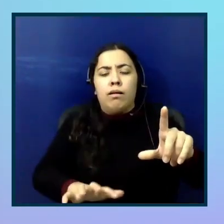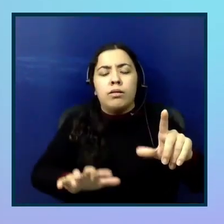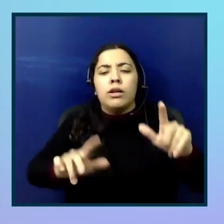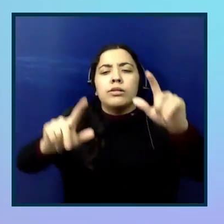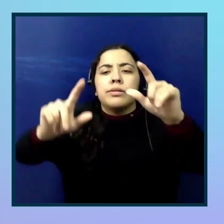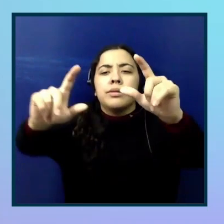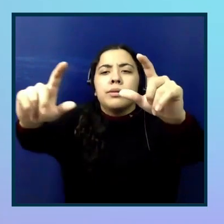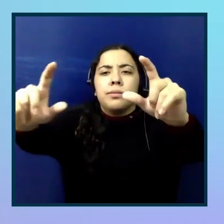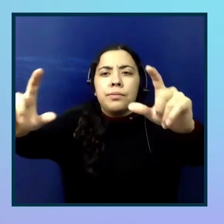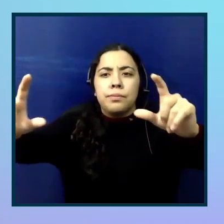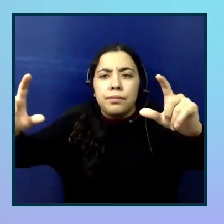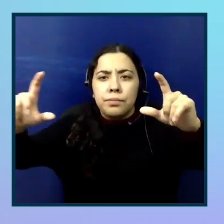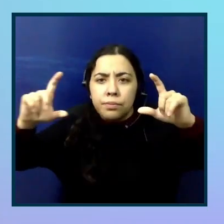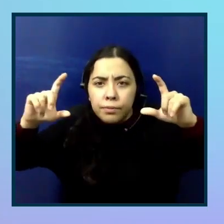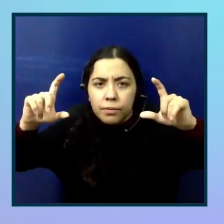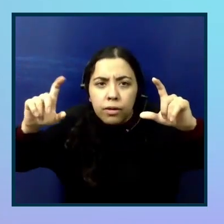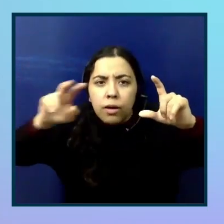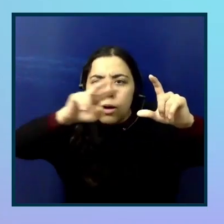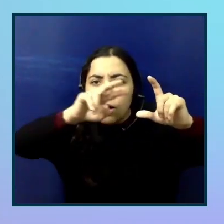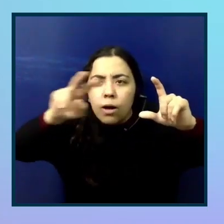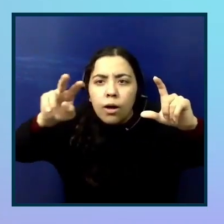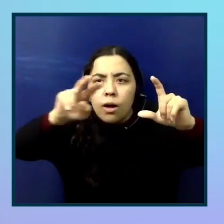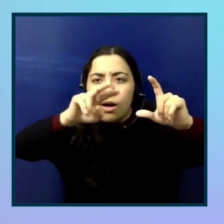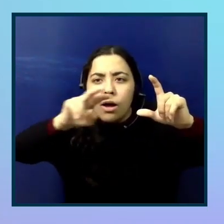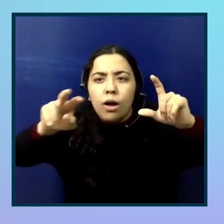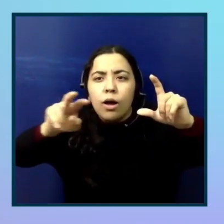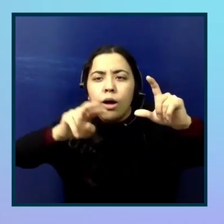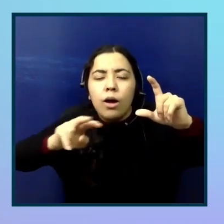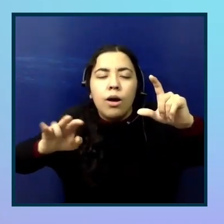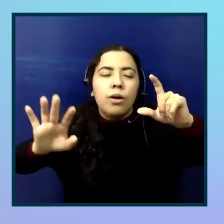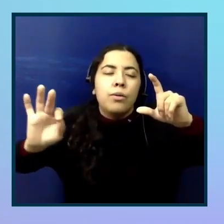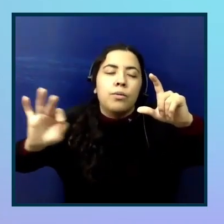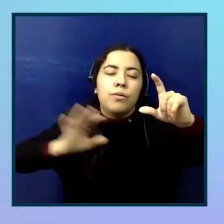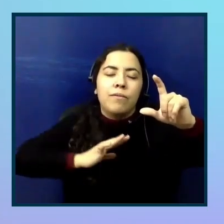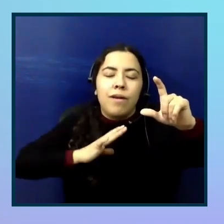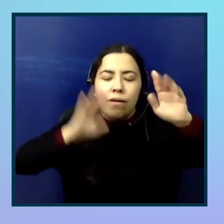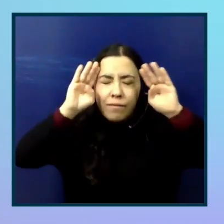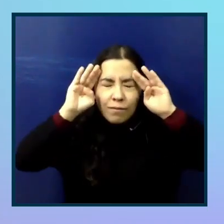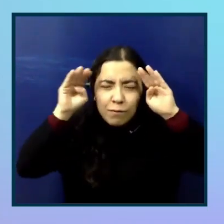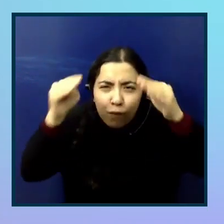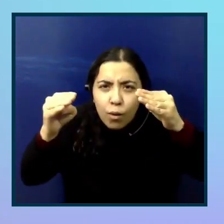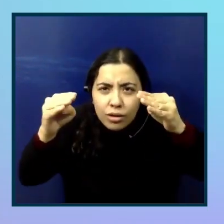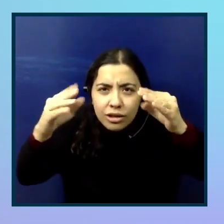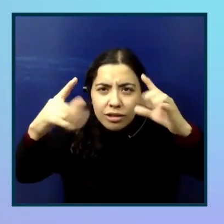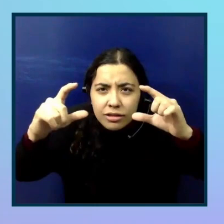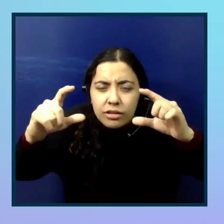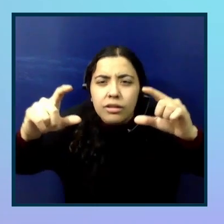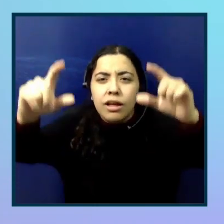And it was wonderful including all this lovely noise. And I could focus and I found it suddenly became more accessible to me.